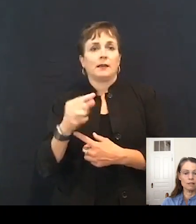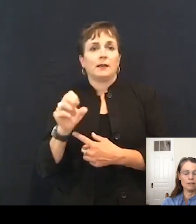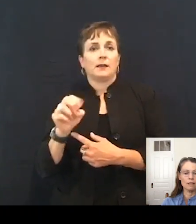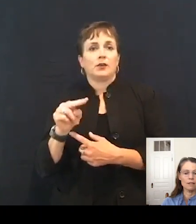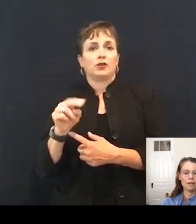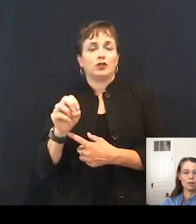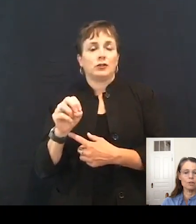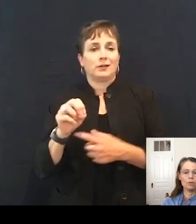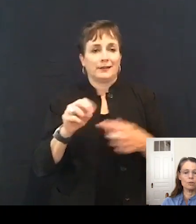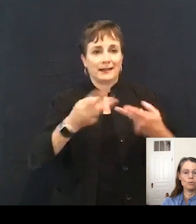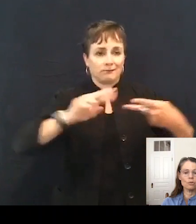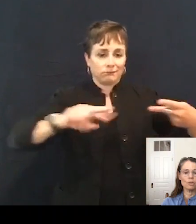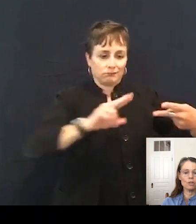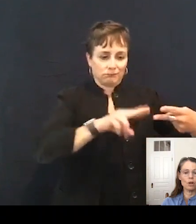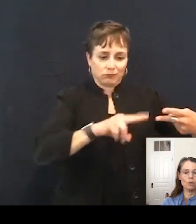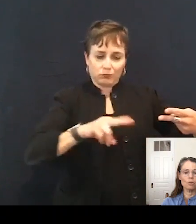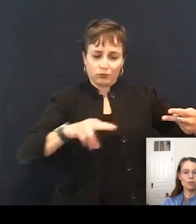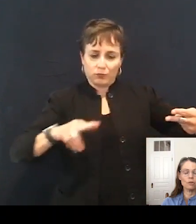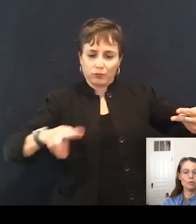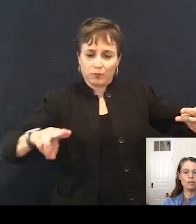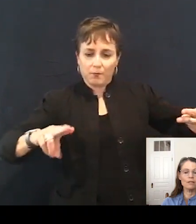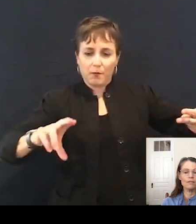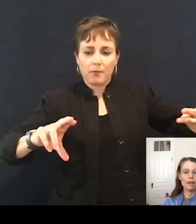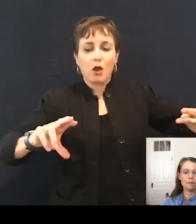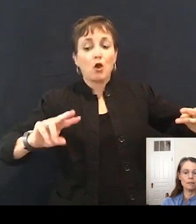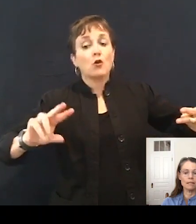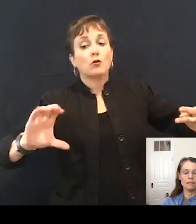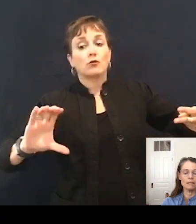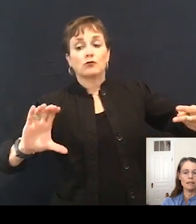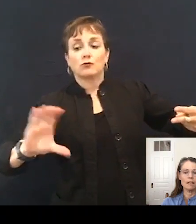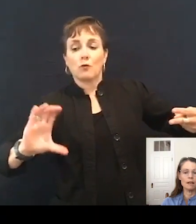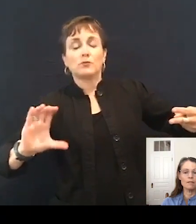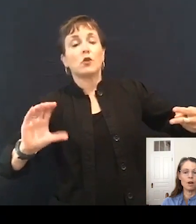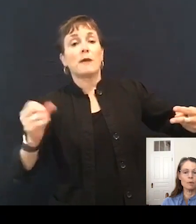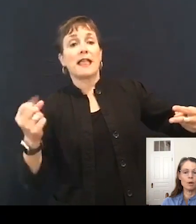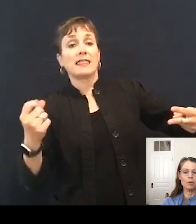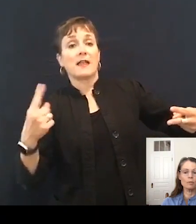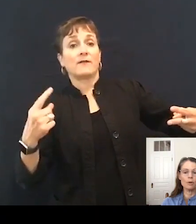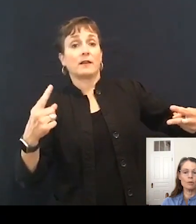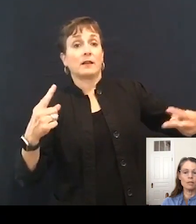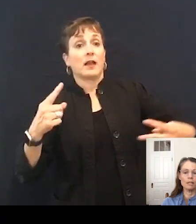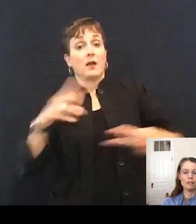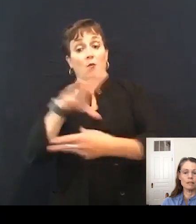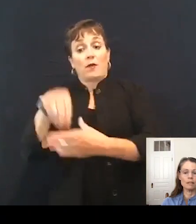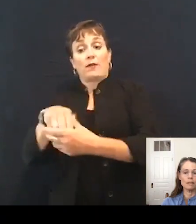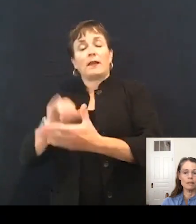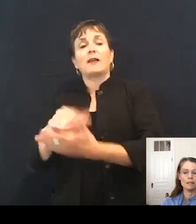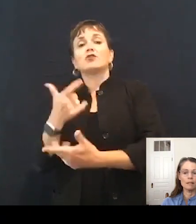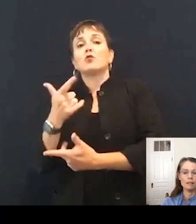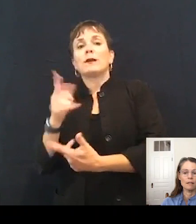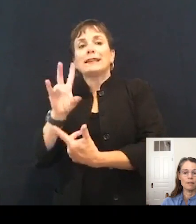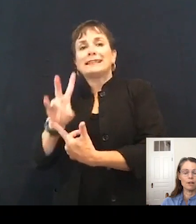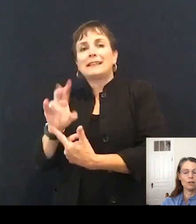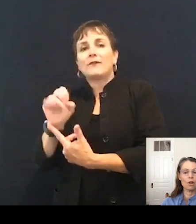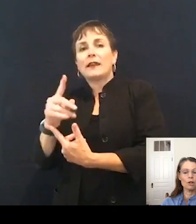exons that are used to encode three families of harmonin proteins,